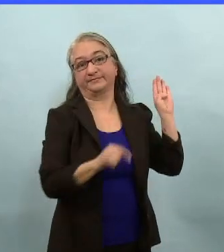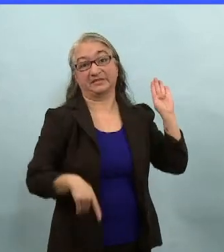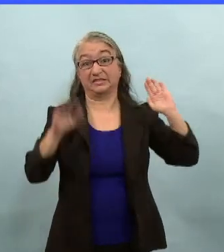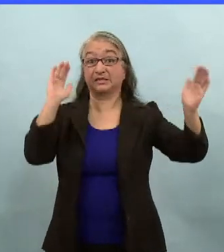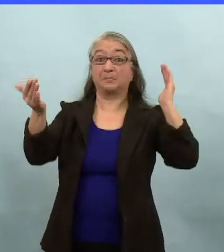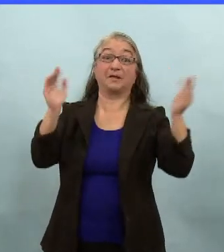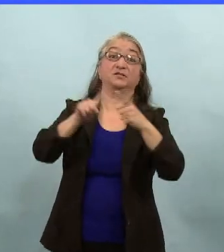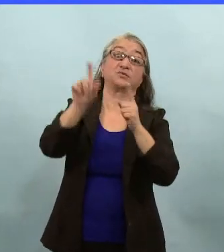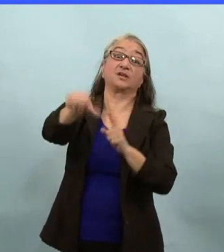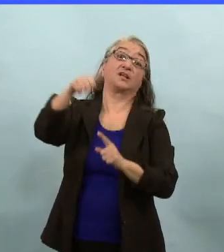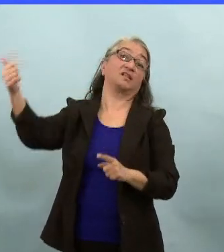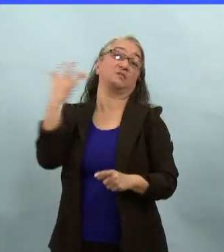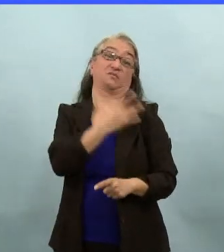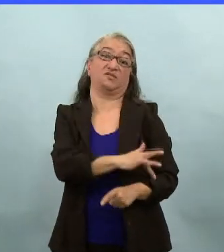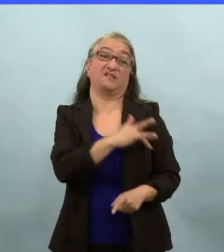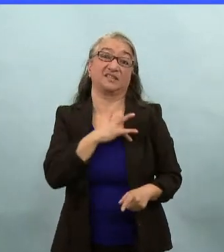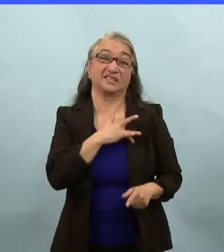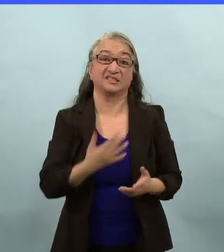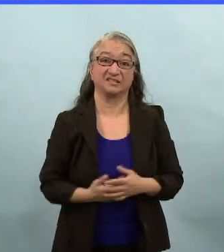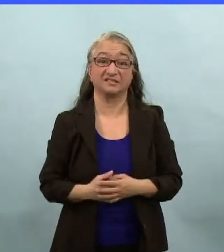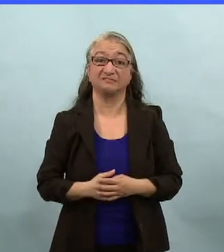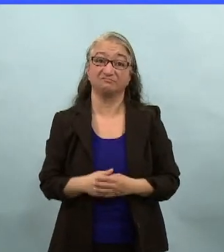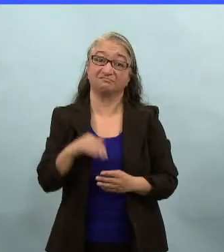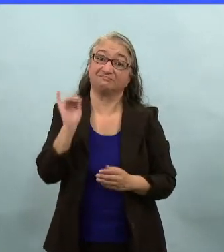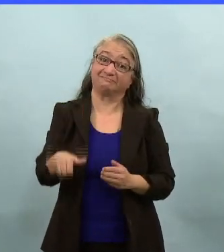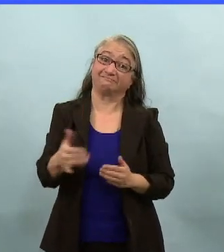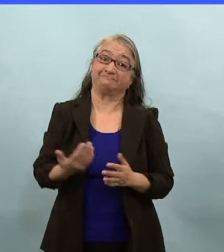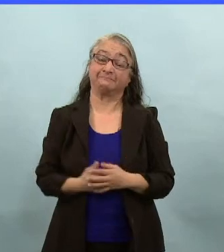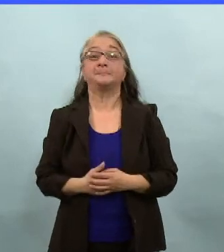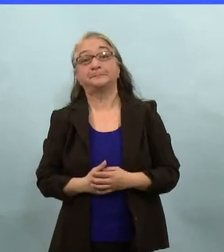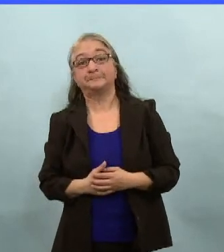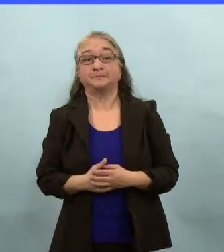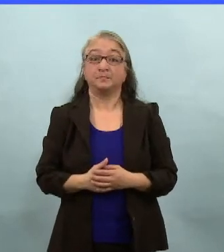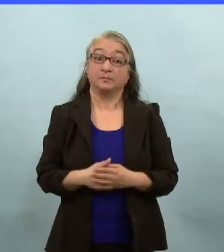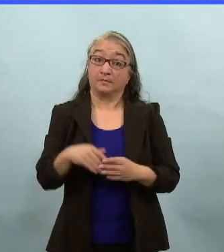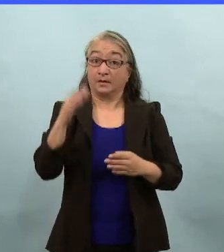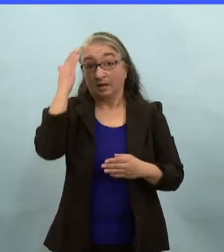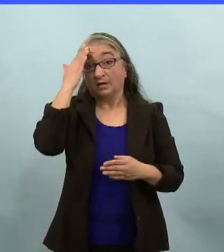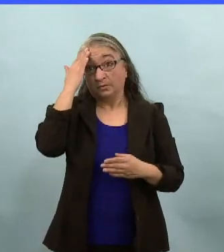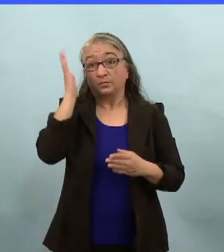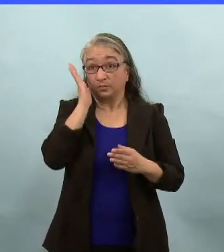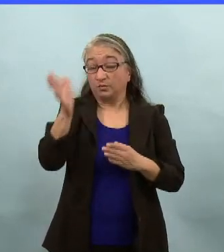to remind them of that you know restrictions are are one thing but we need to ensure that